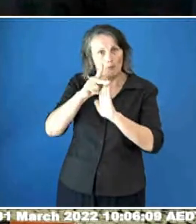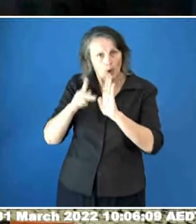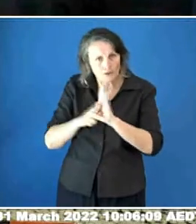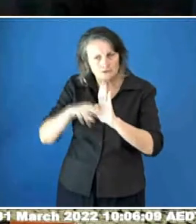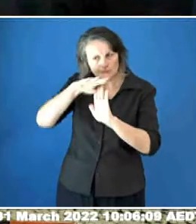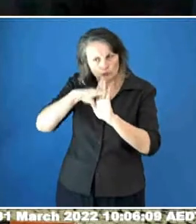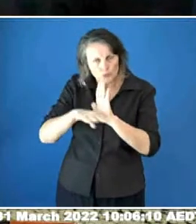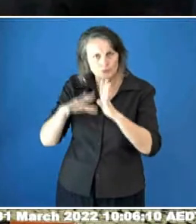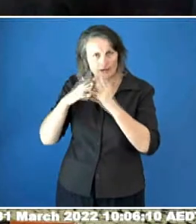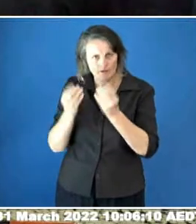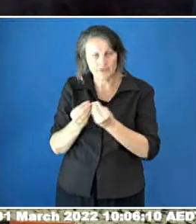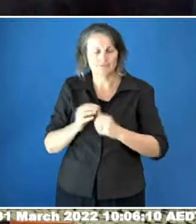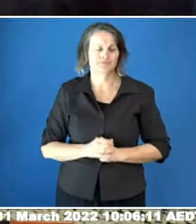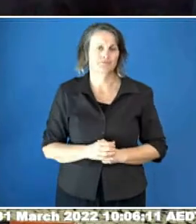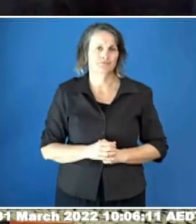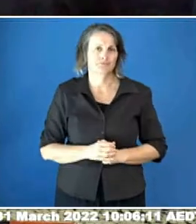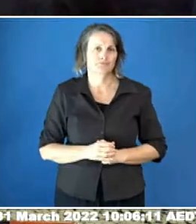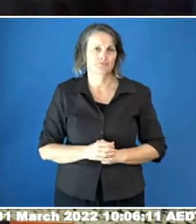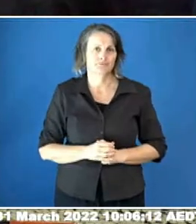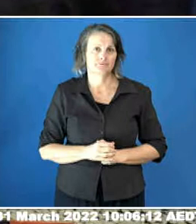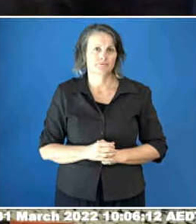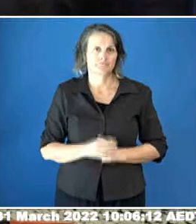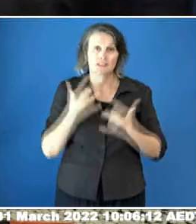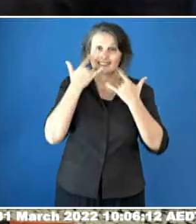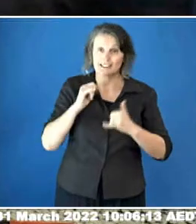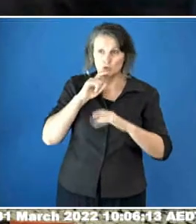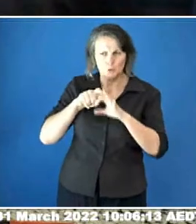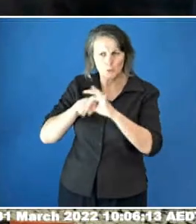And Ms Fraser will ask Ms Cumming some questions about the way which Anglicare